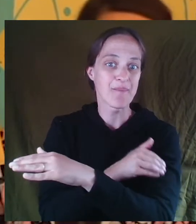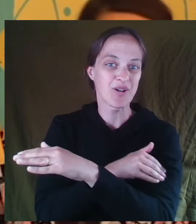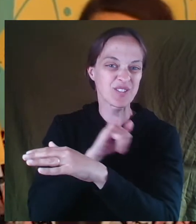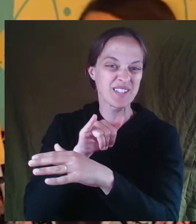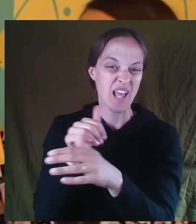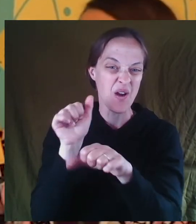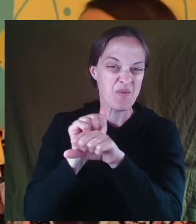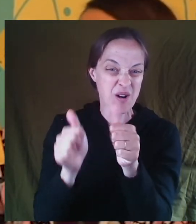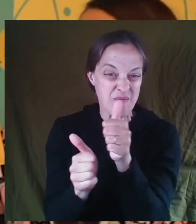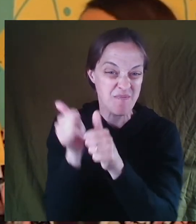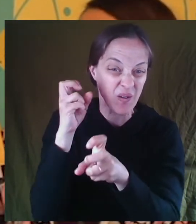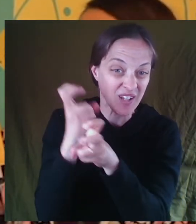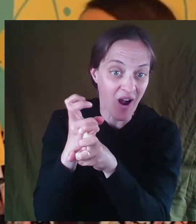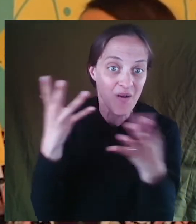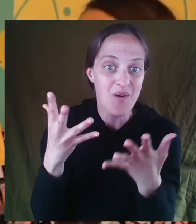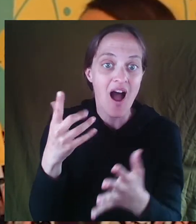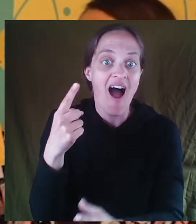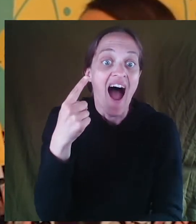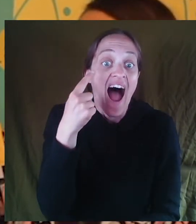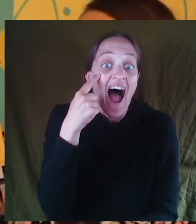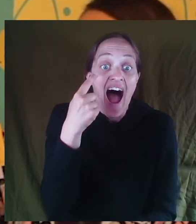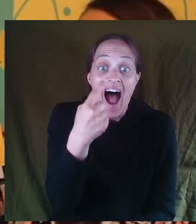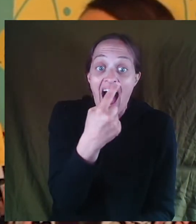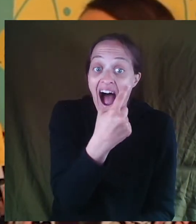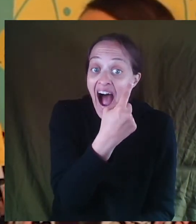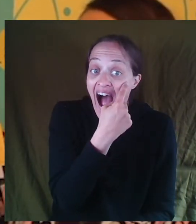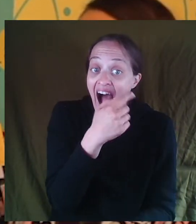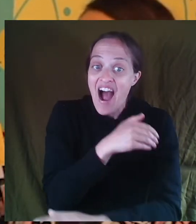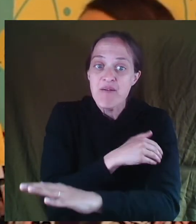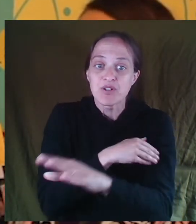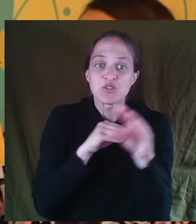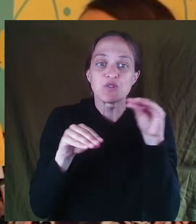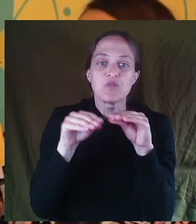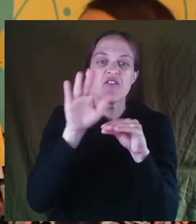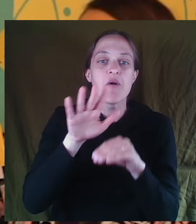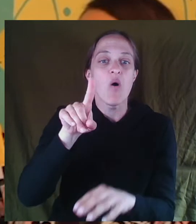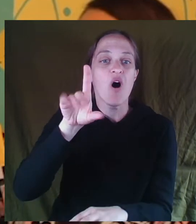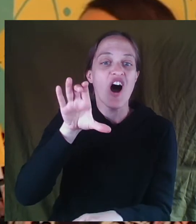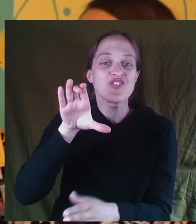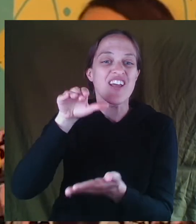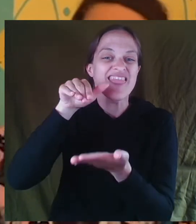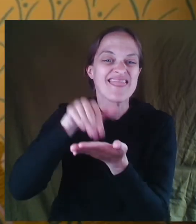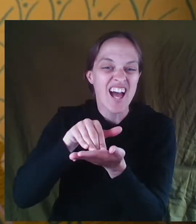Surprise, they're your eye muscles that move about 100,000 times each day.